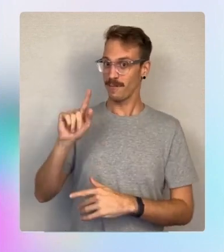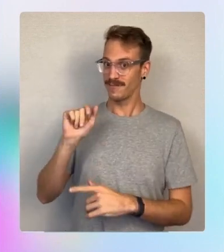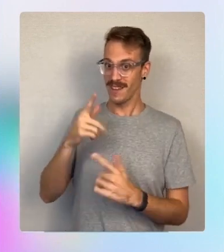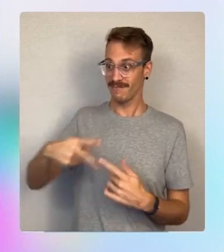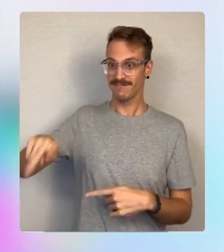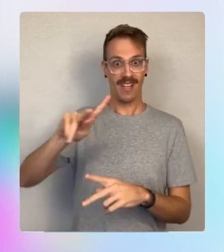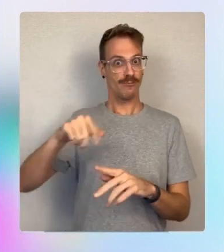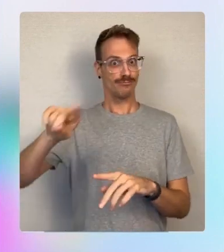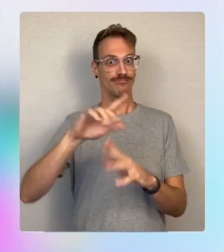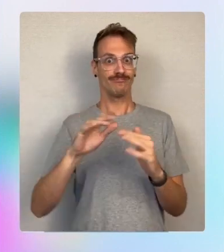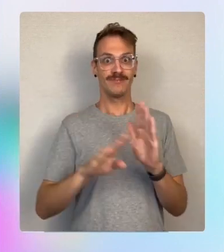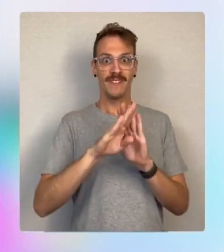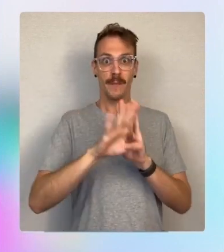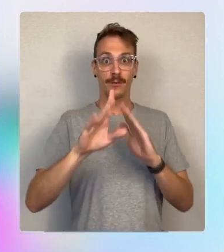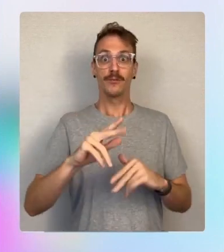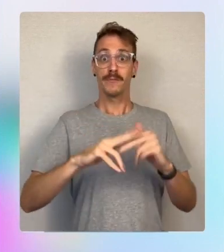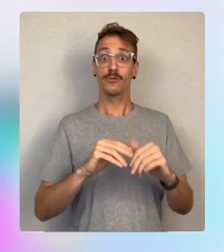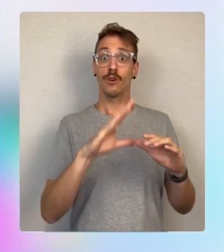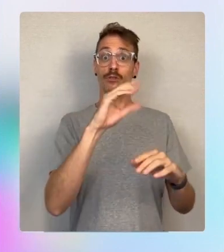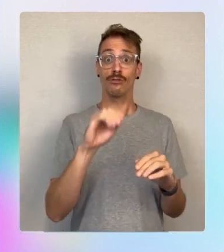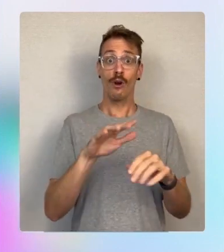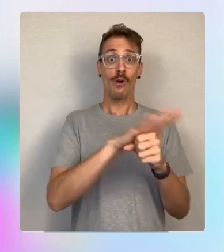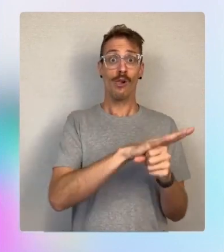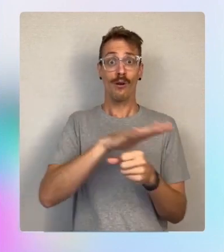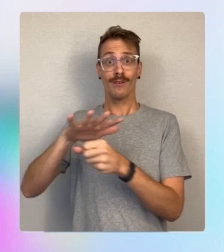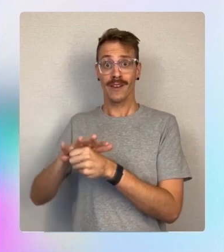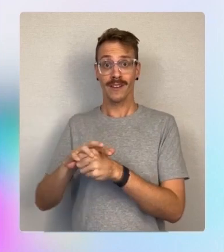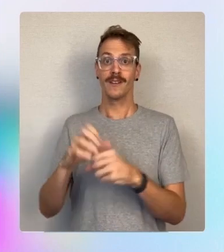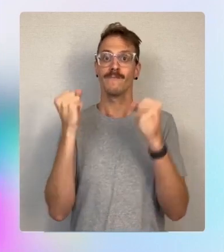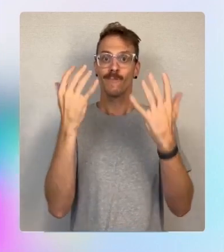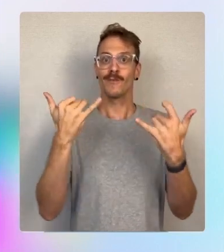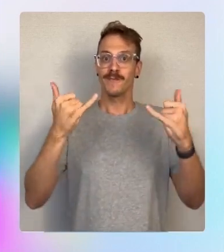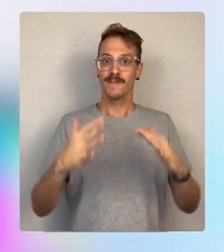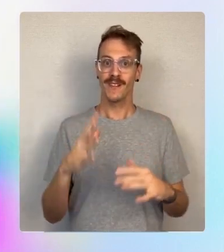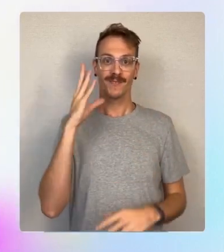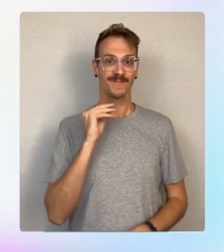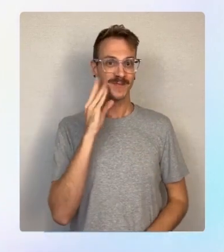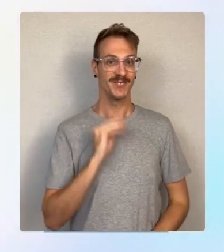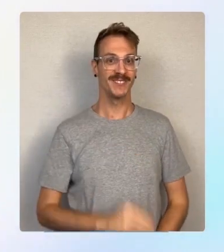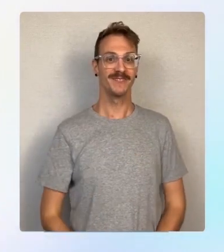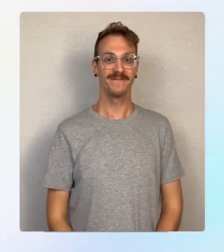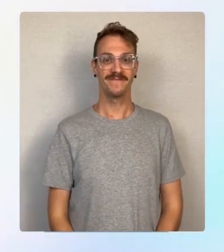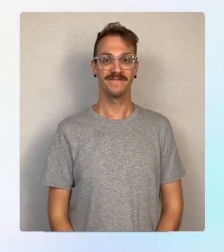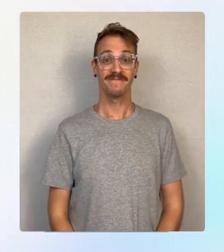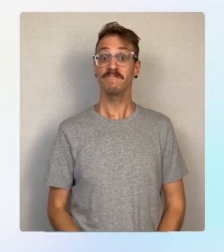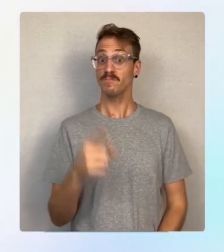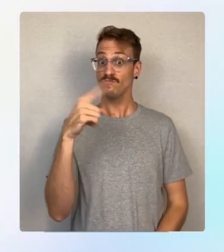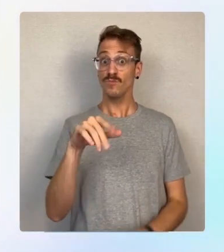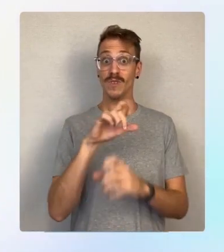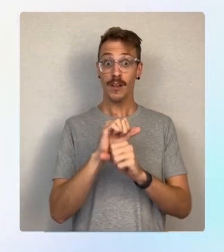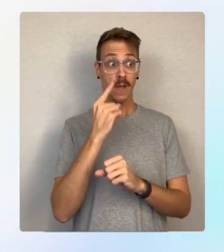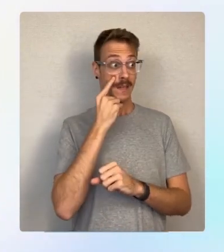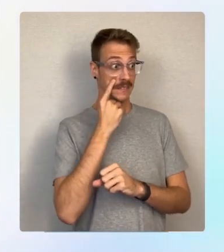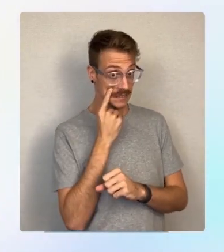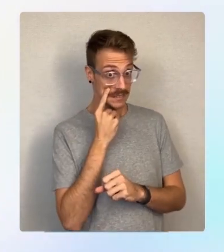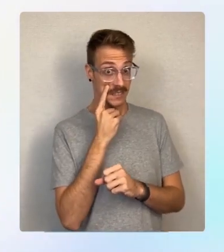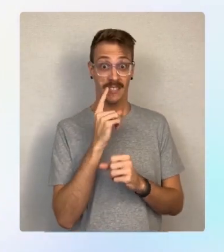to build co-located multiplayer experiences. Being able to see the physical world around you